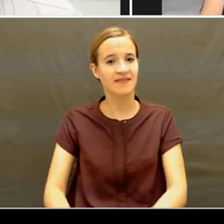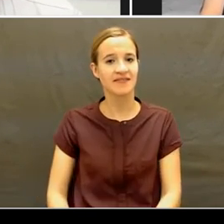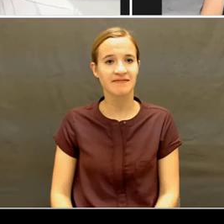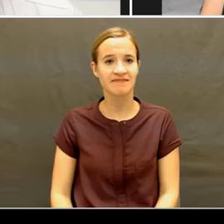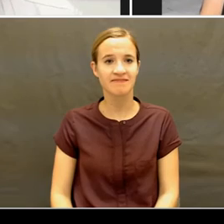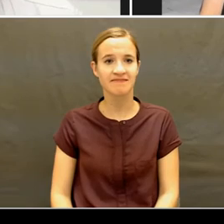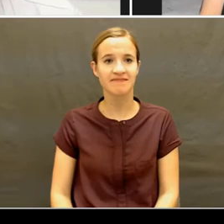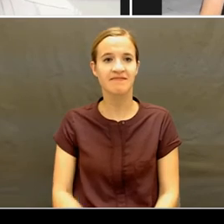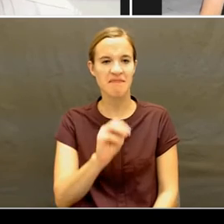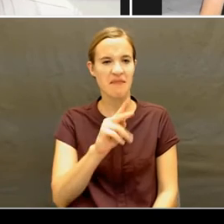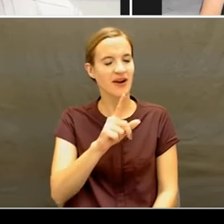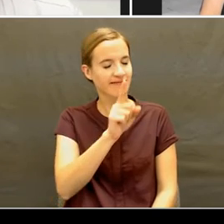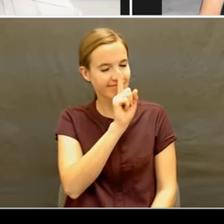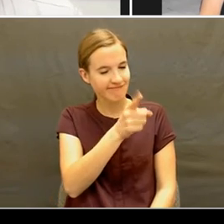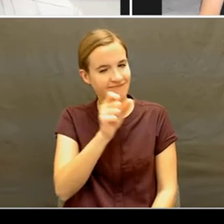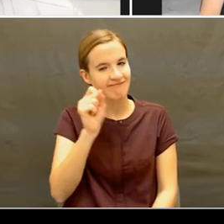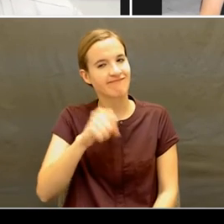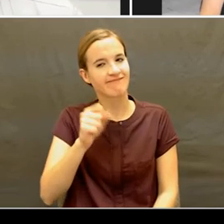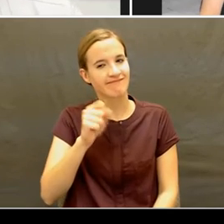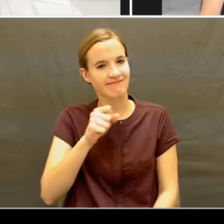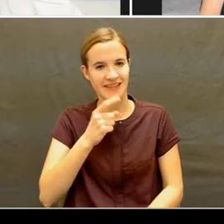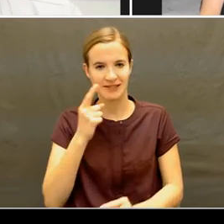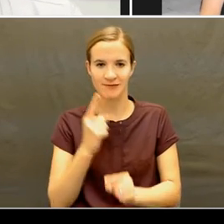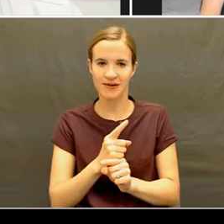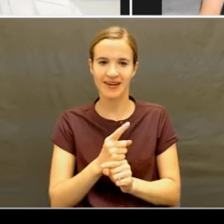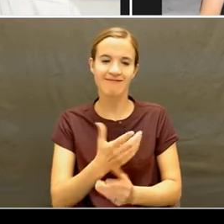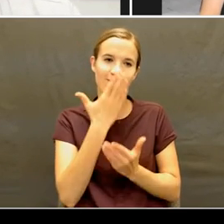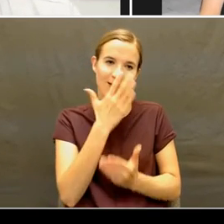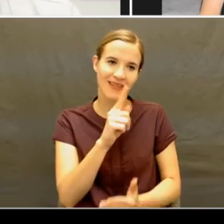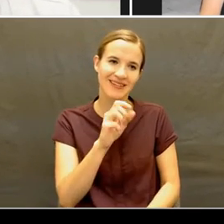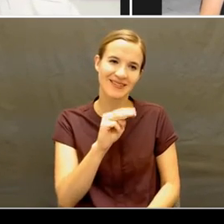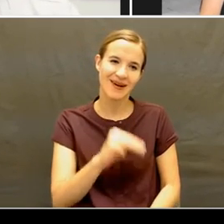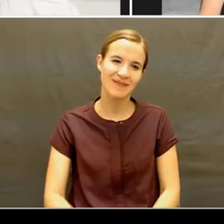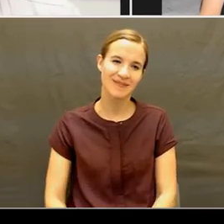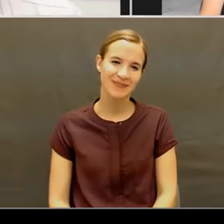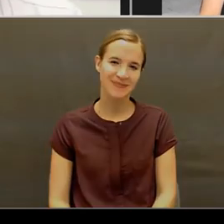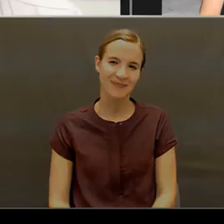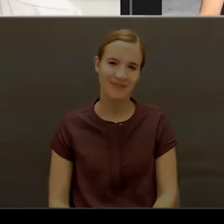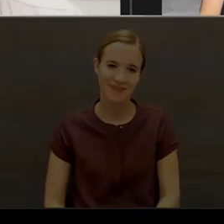Mark: Absolutely. Yeah, absolutely. That's Well, thanks, Tom. Appreciate it.